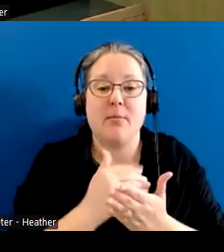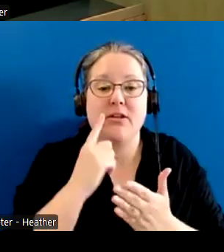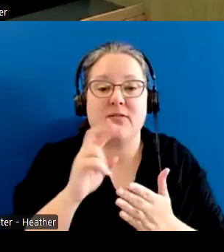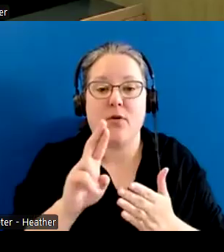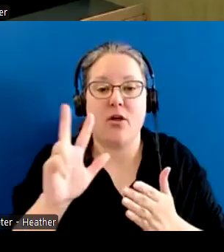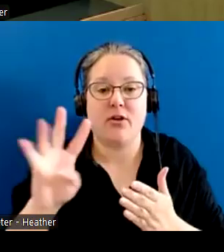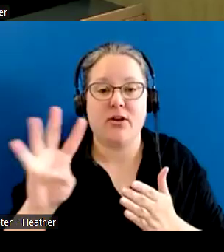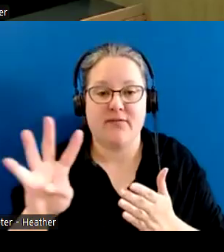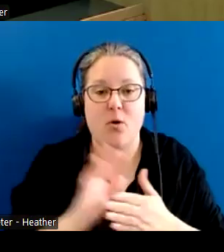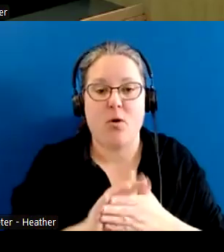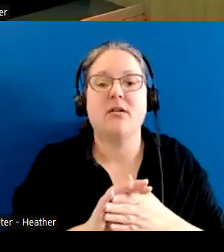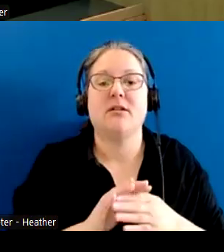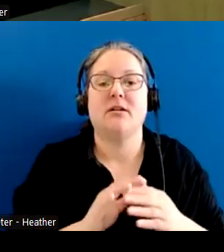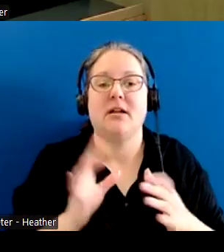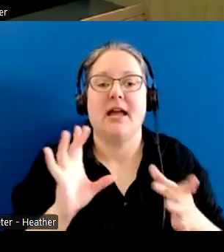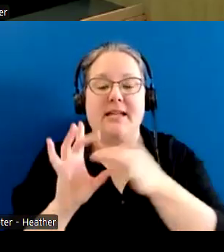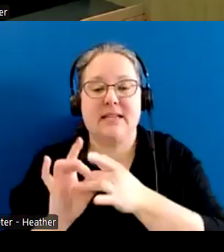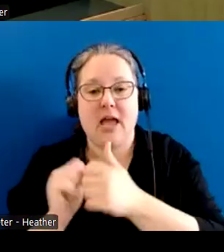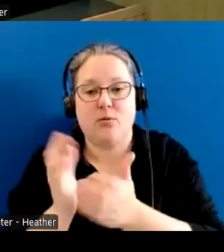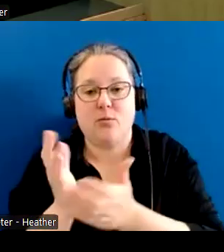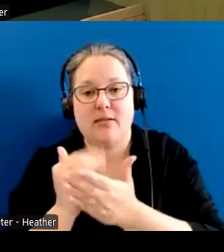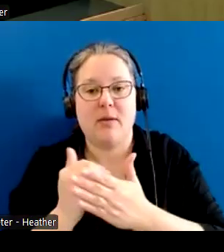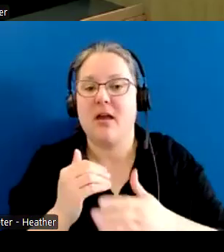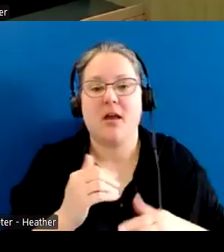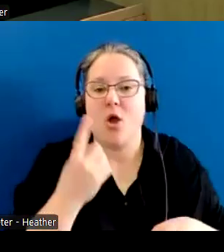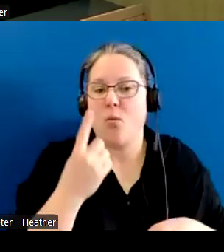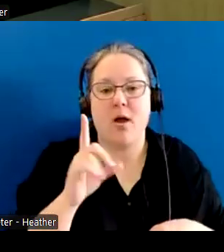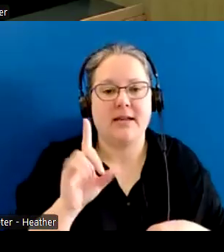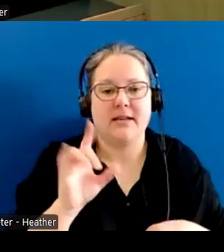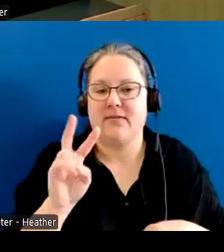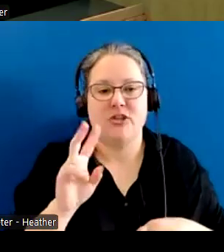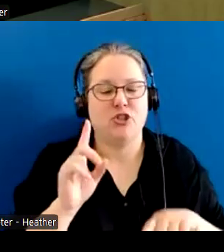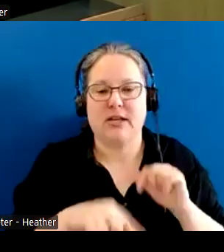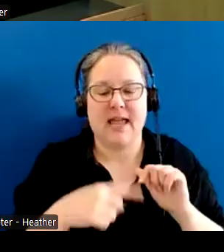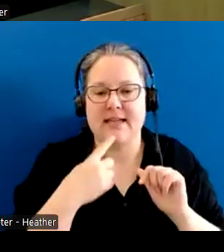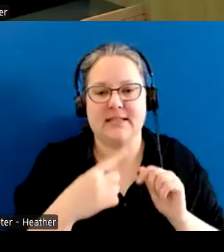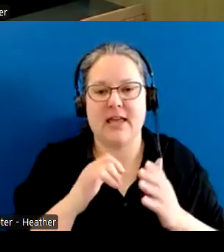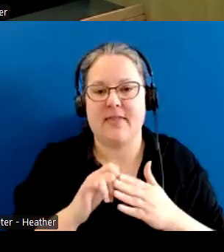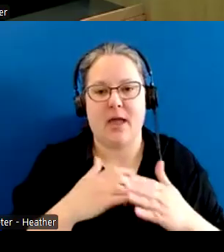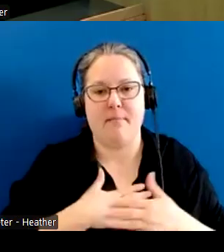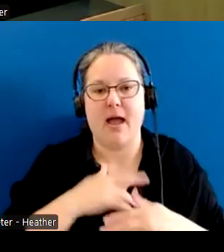are tied to budgets and one institute or one division can't make the decision that my R34s